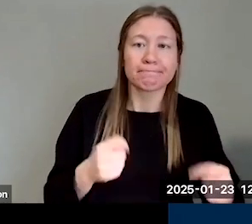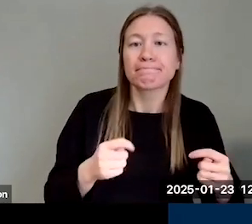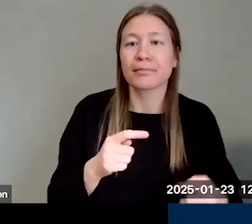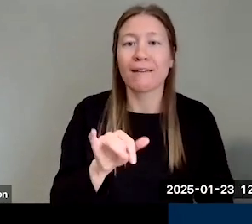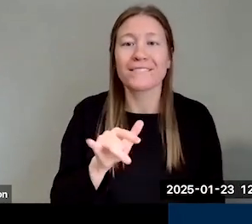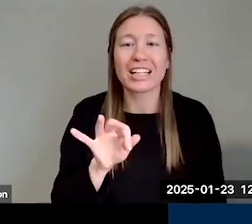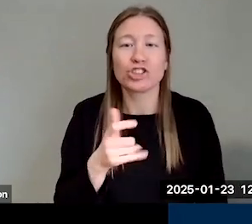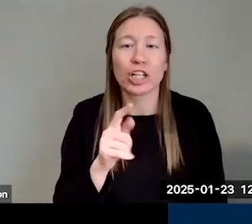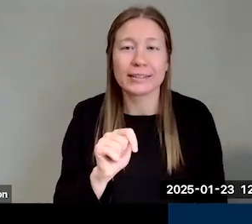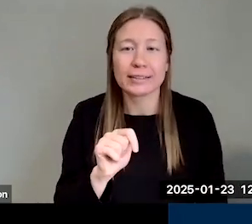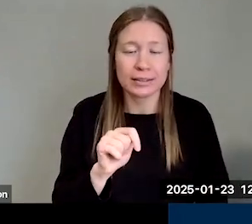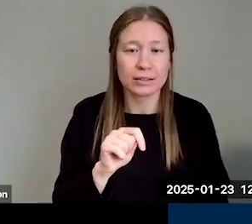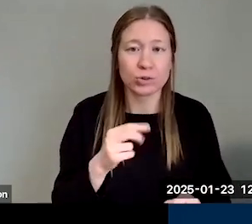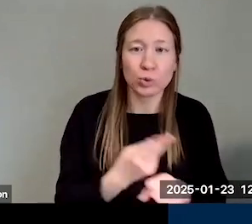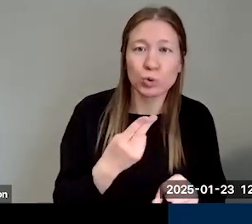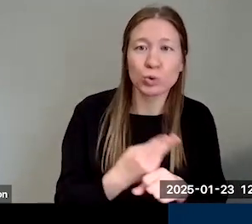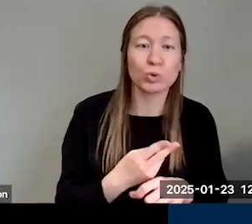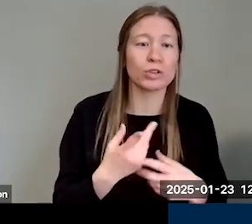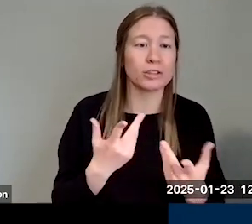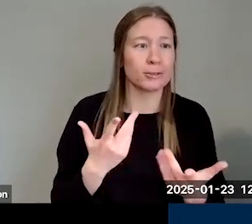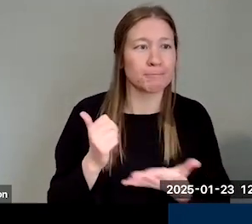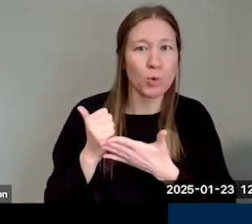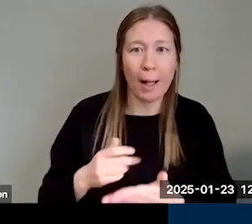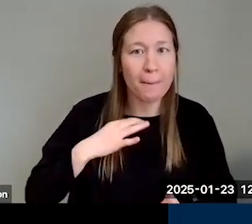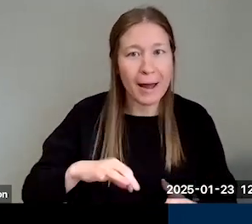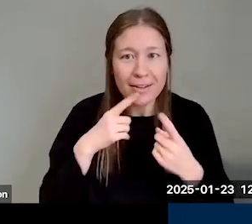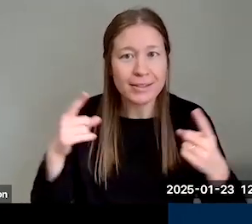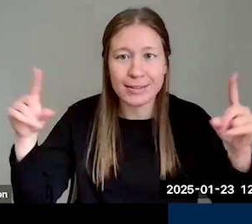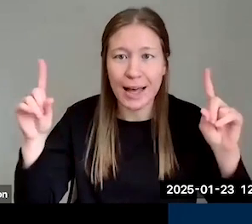to be successful in the workplace, even you know, various kinds of mice,